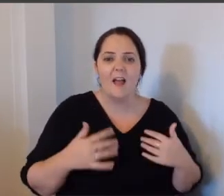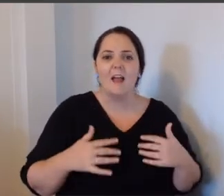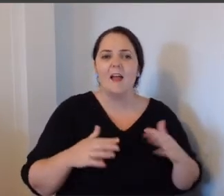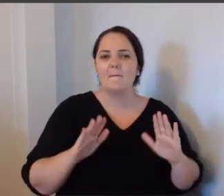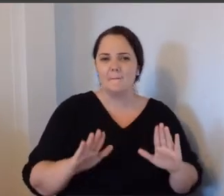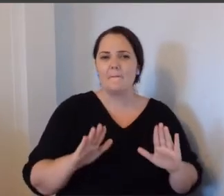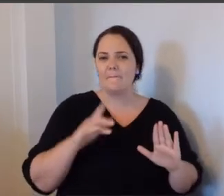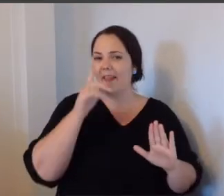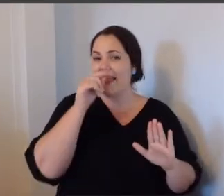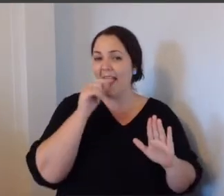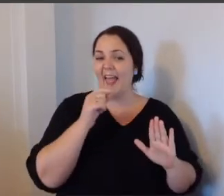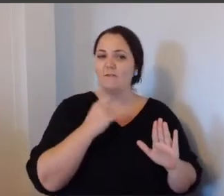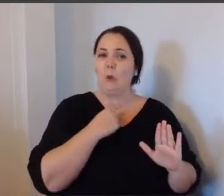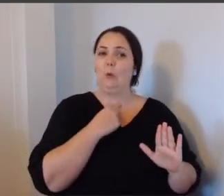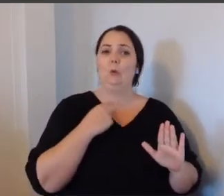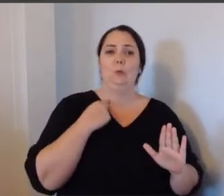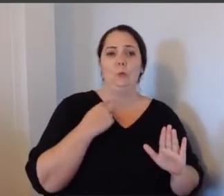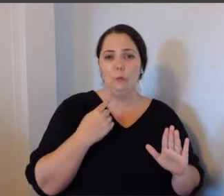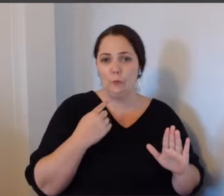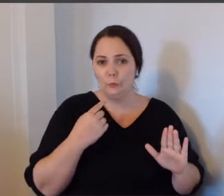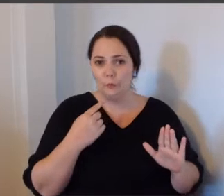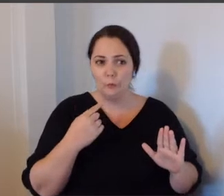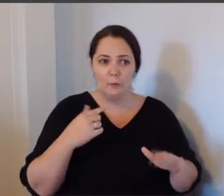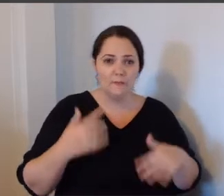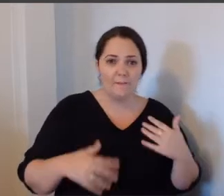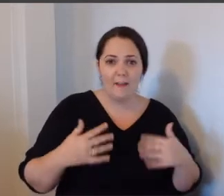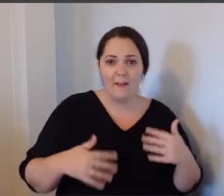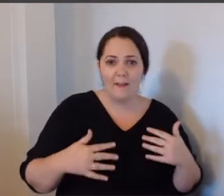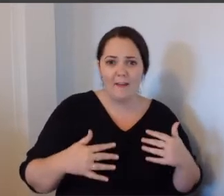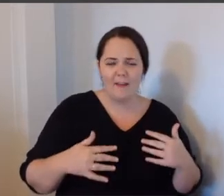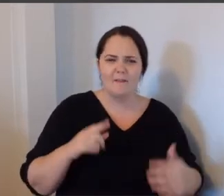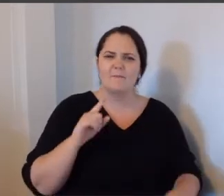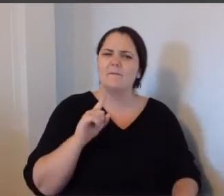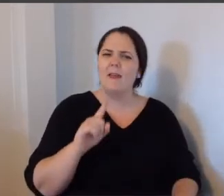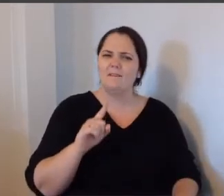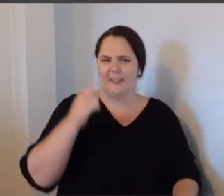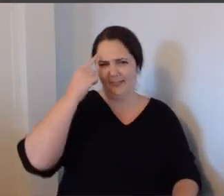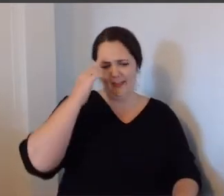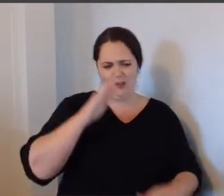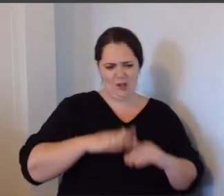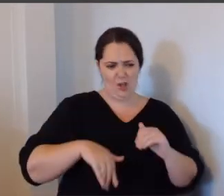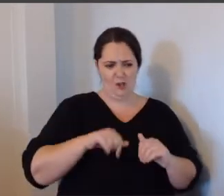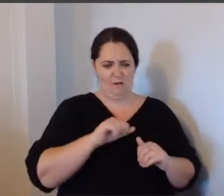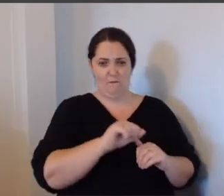torturous but let's not confuse this with our own reverence for suffering, or an index of